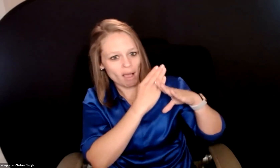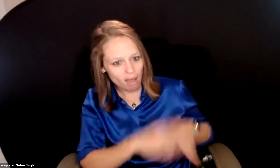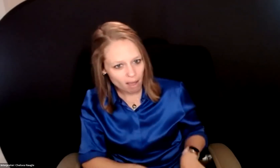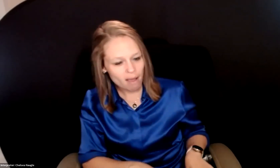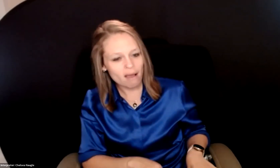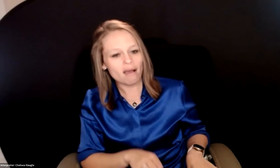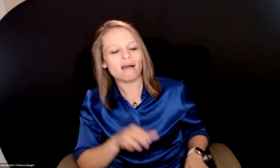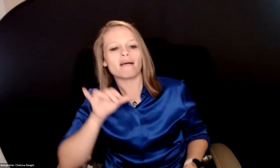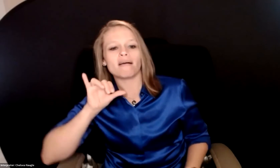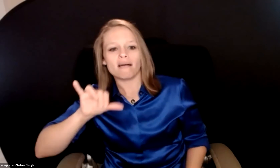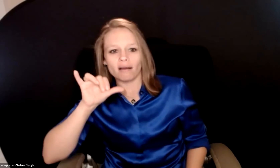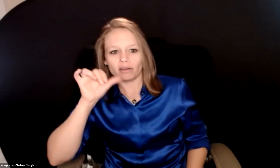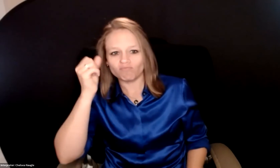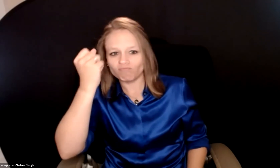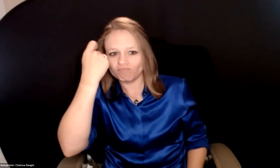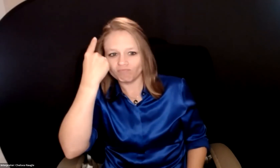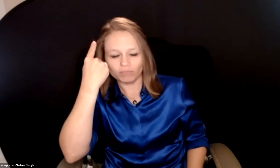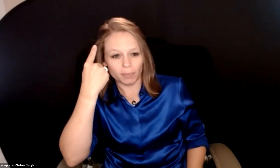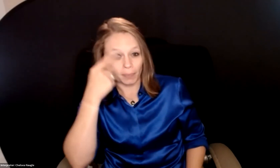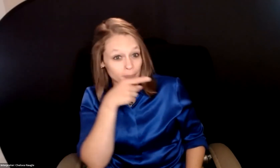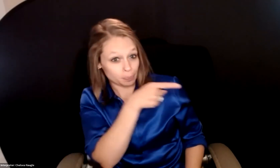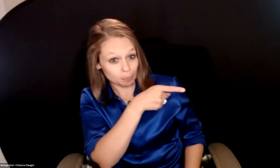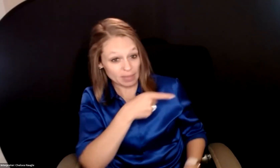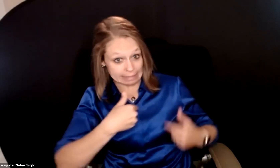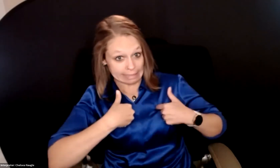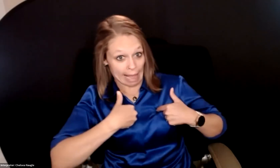this was not something that I chose for myself.